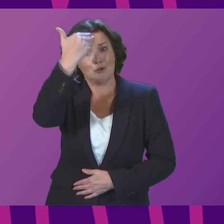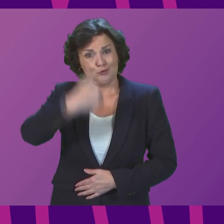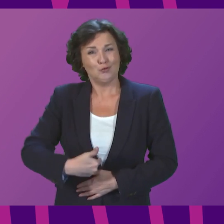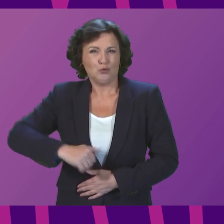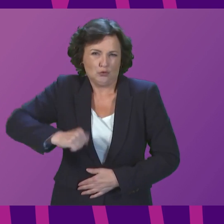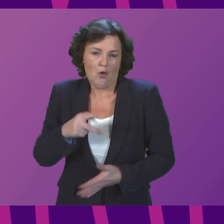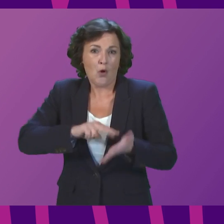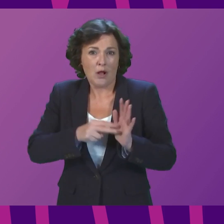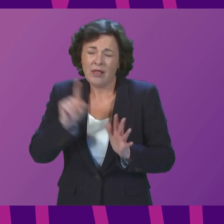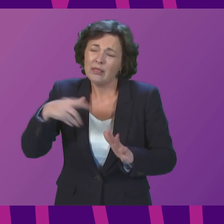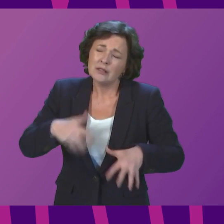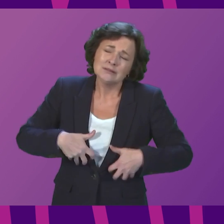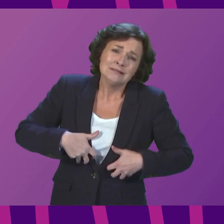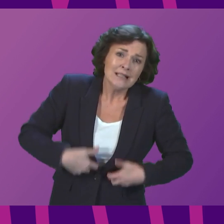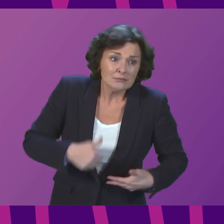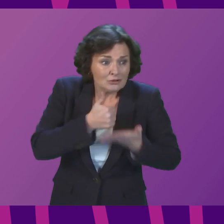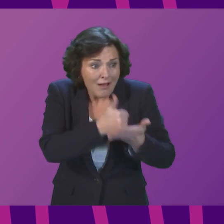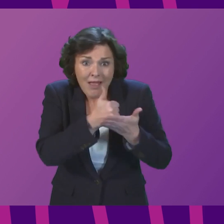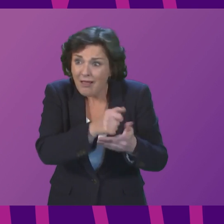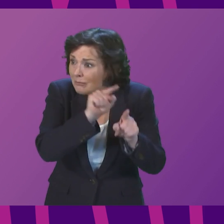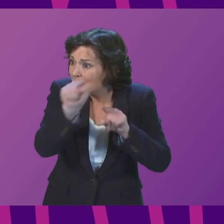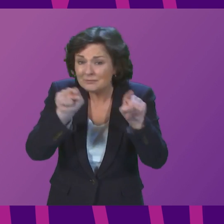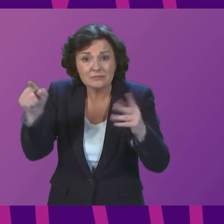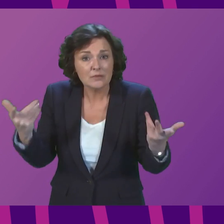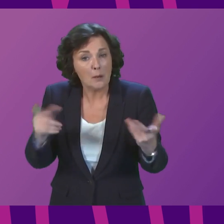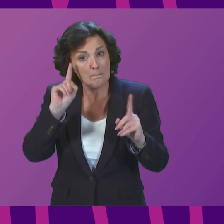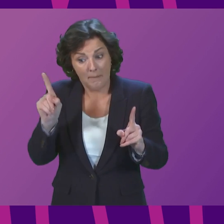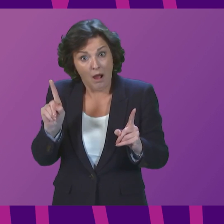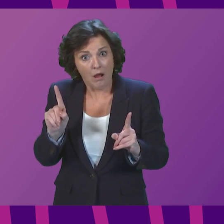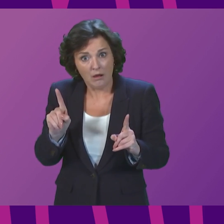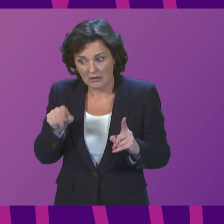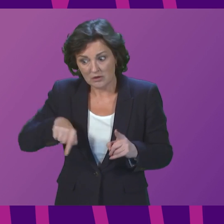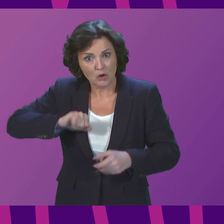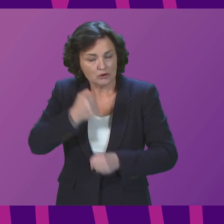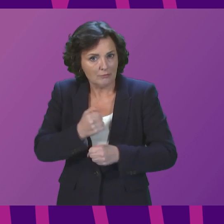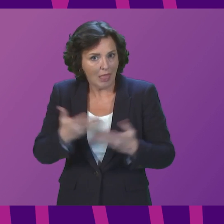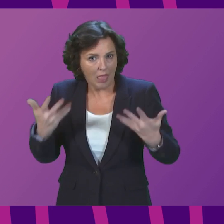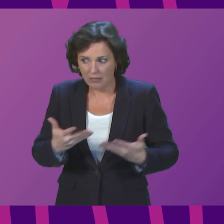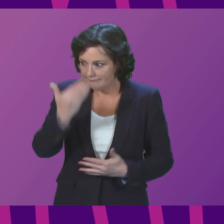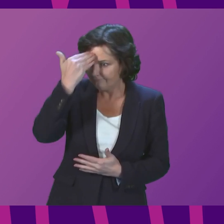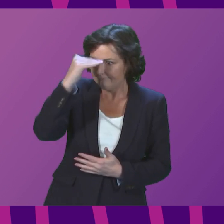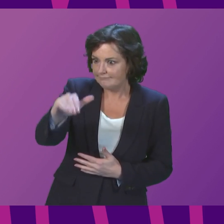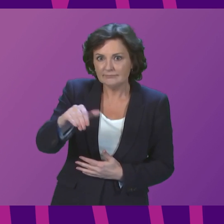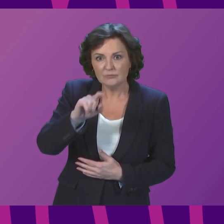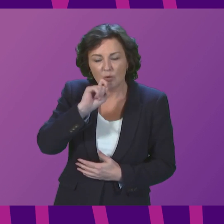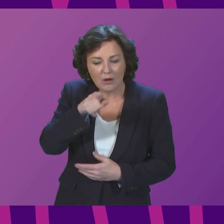to help more sufferers, but the Government has yet to instruct the care pathways that will see people referred to it.